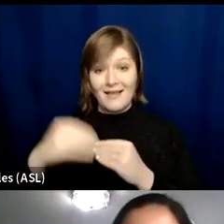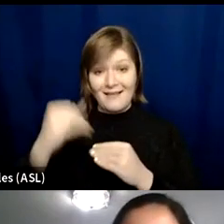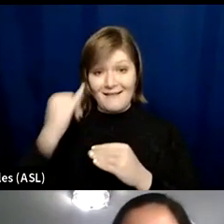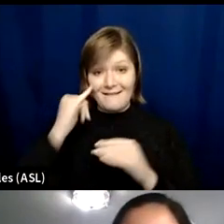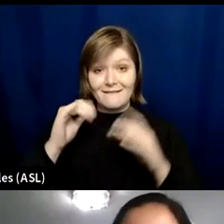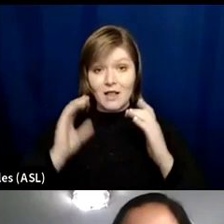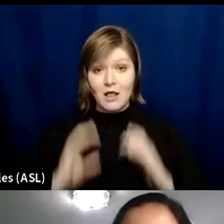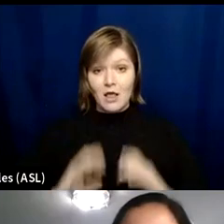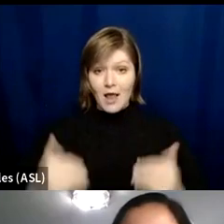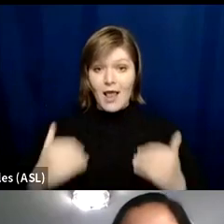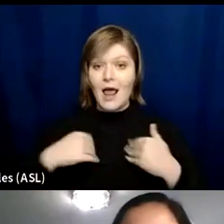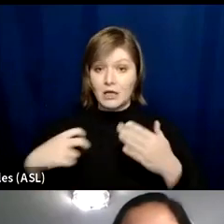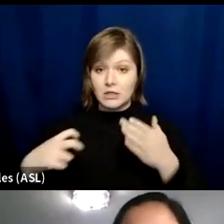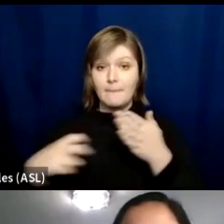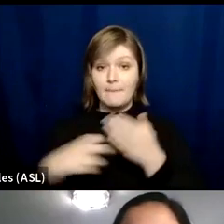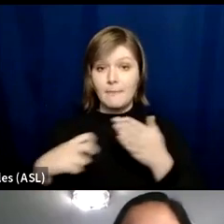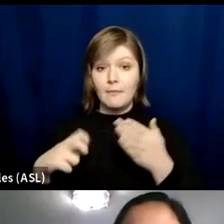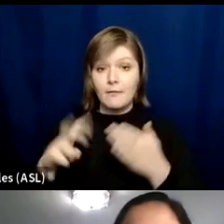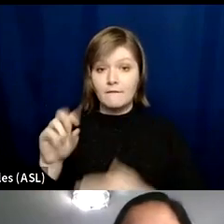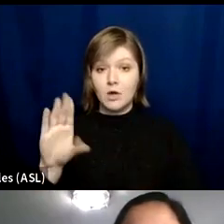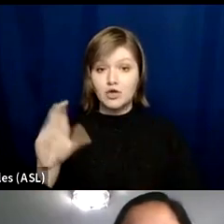When one pops up can you put me down and first on your list.